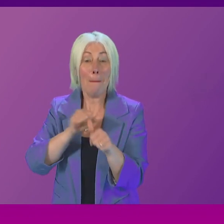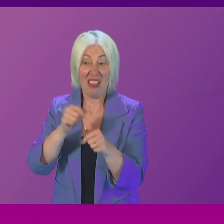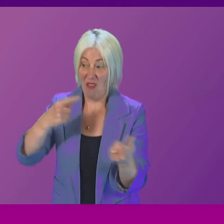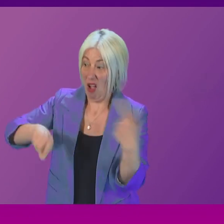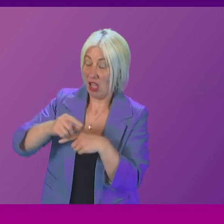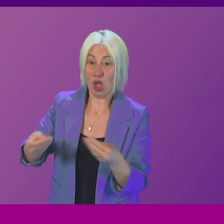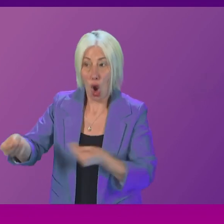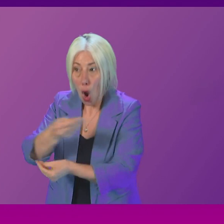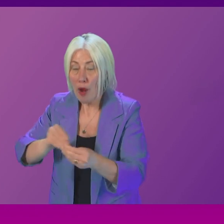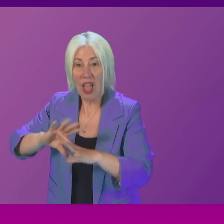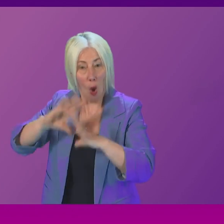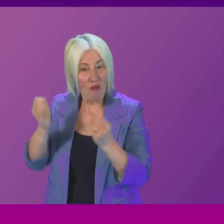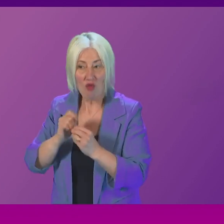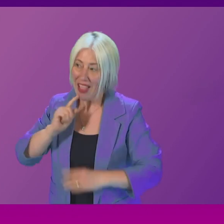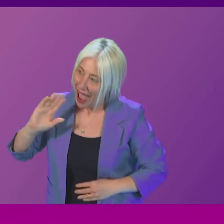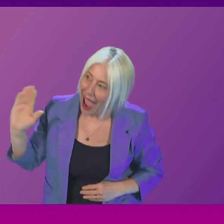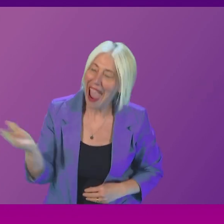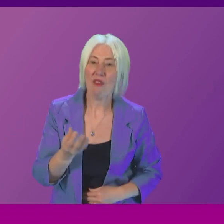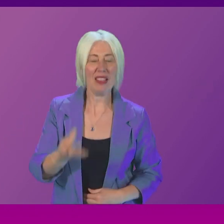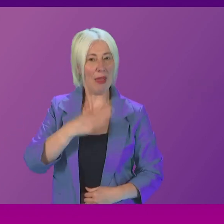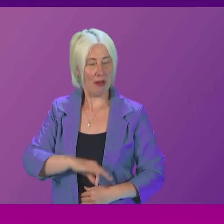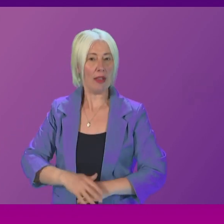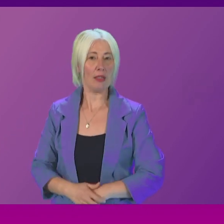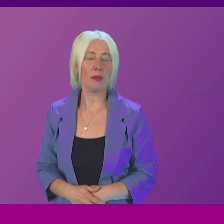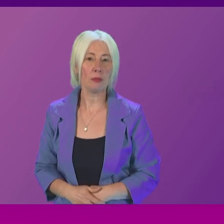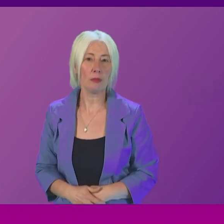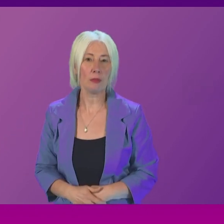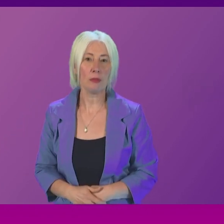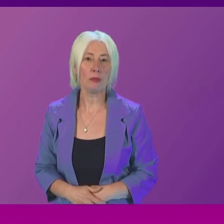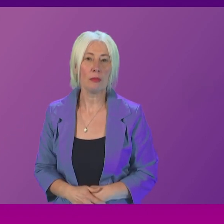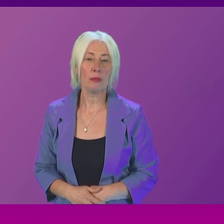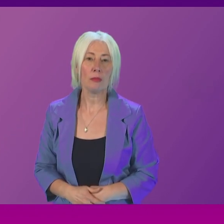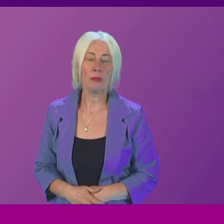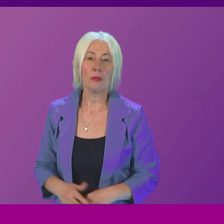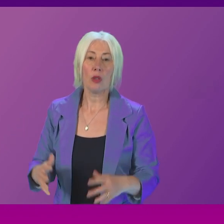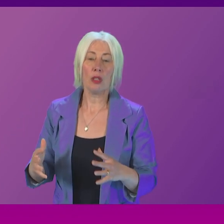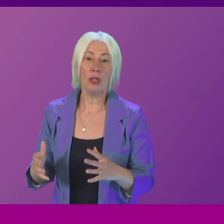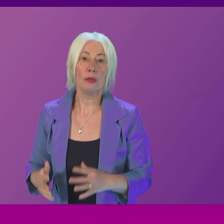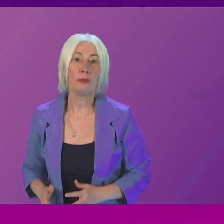as a whole, and everybody will benefit as a result of that. That is an absolute win-win.